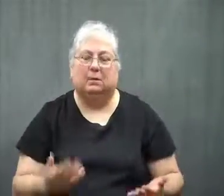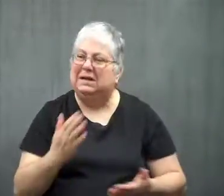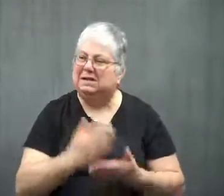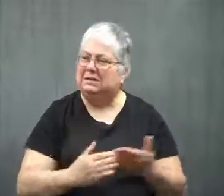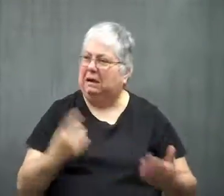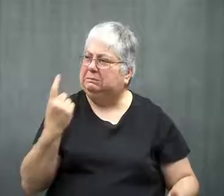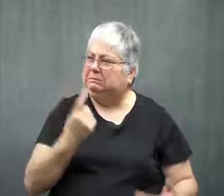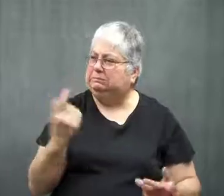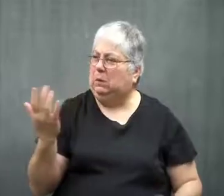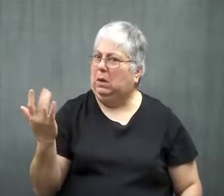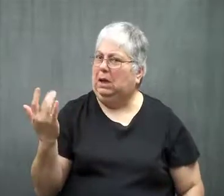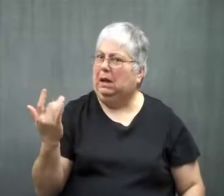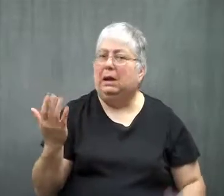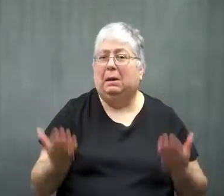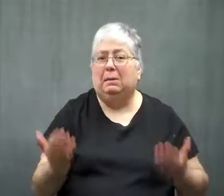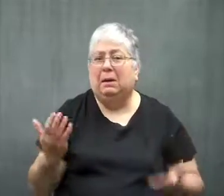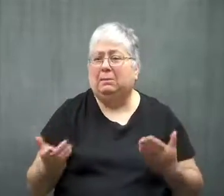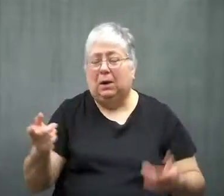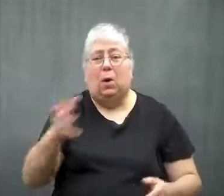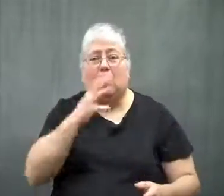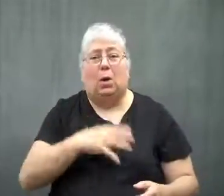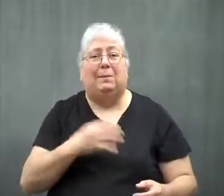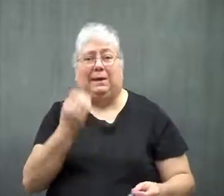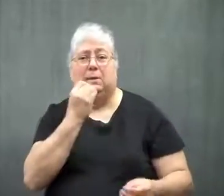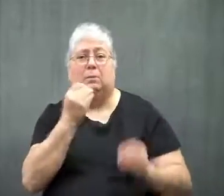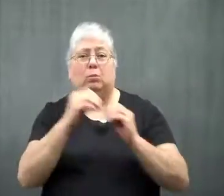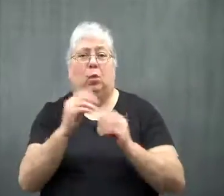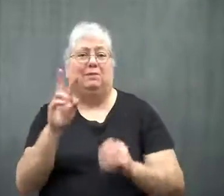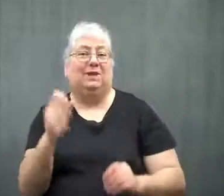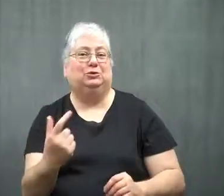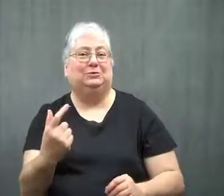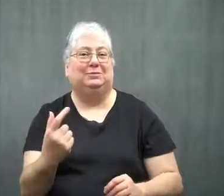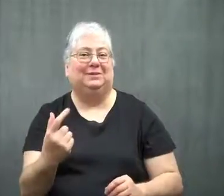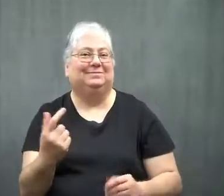Some believe this may be because women eat more vegetables.